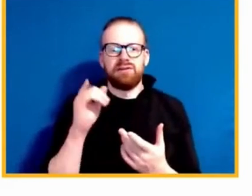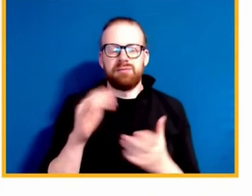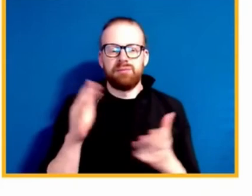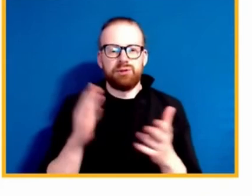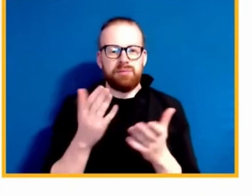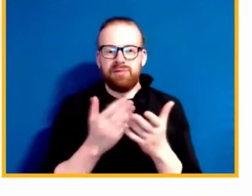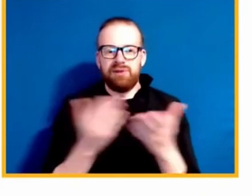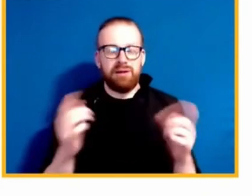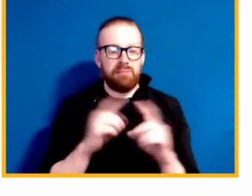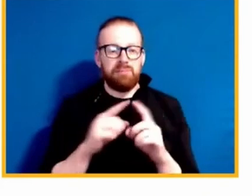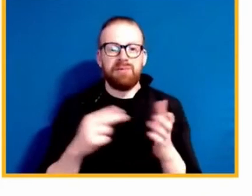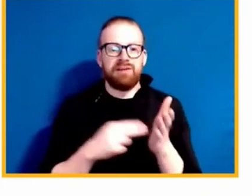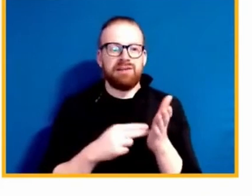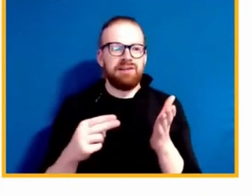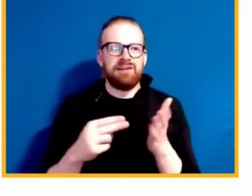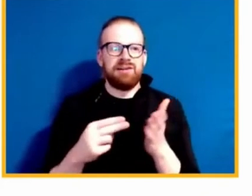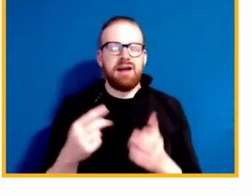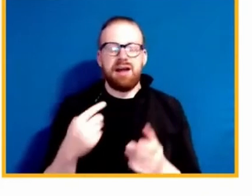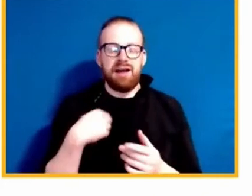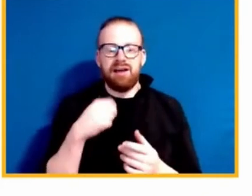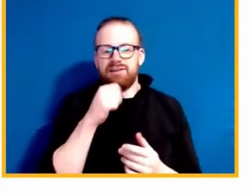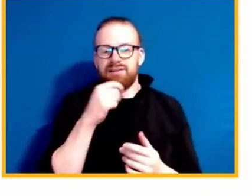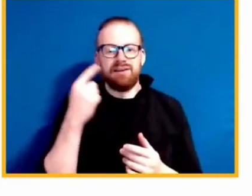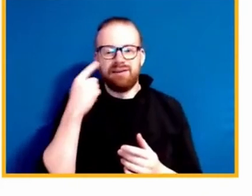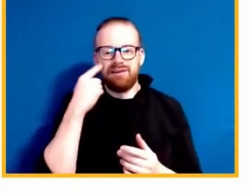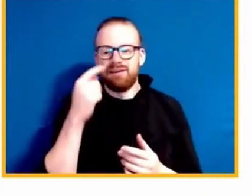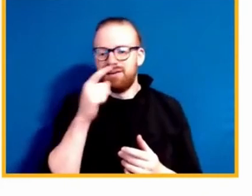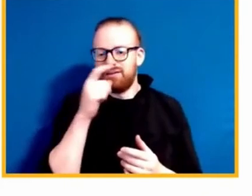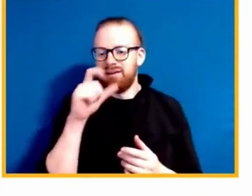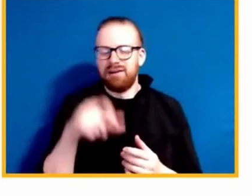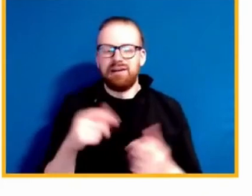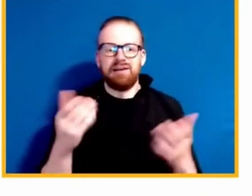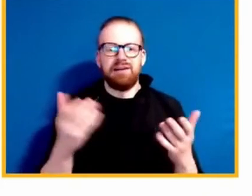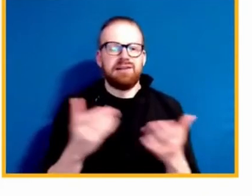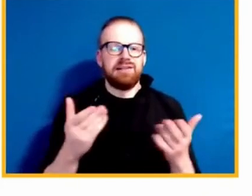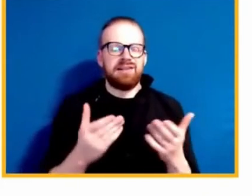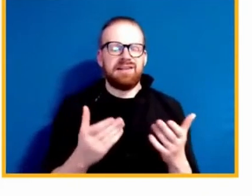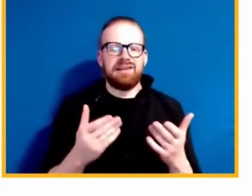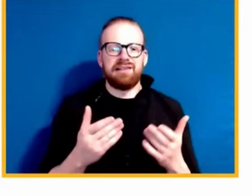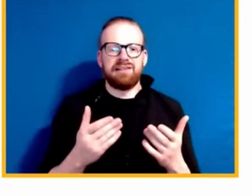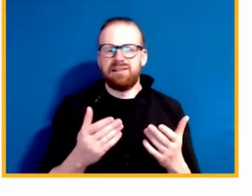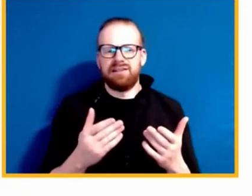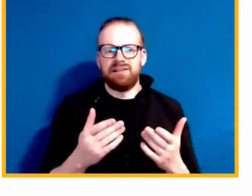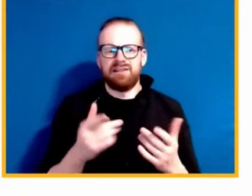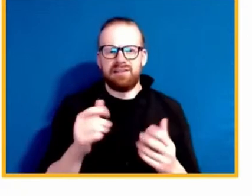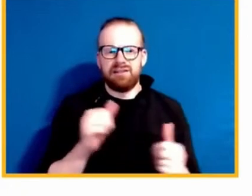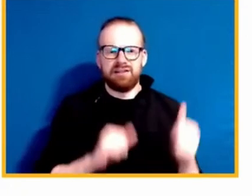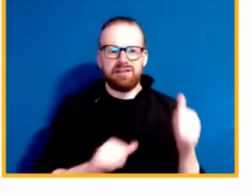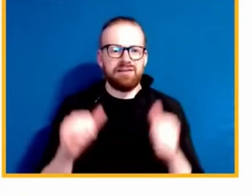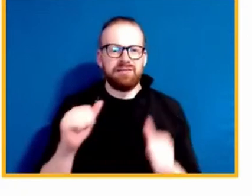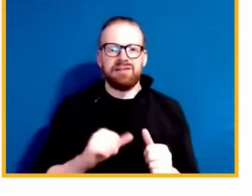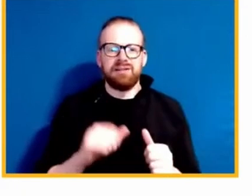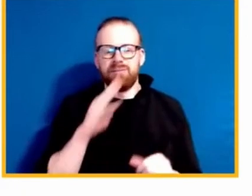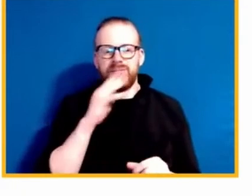small things but honestly I don't think it's really needed here. I think the performance speaks for itself and